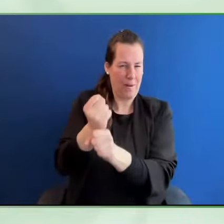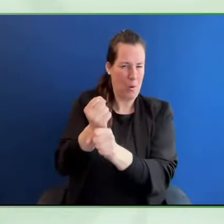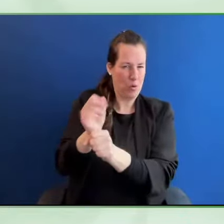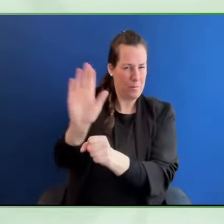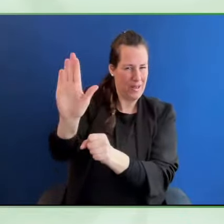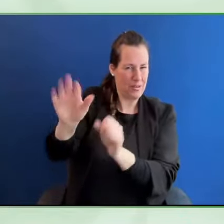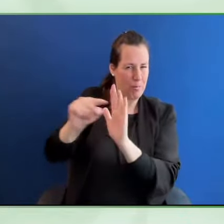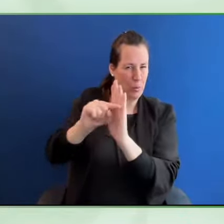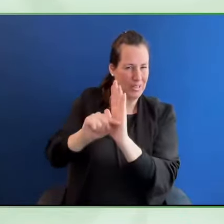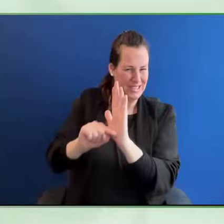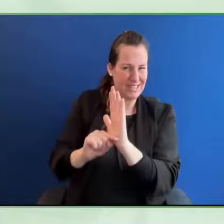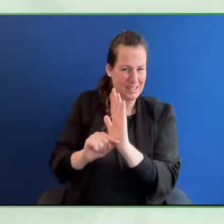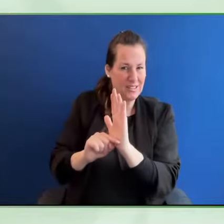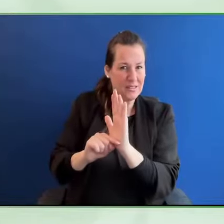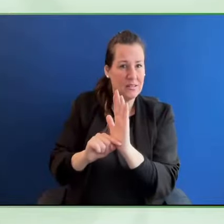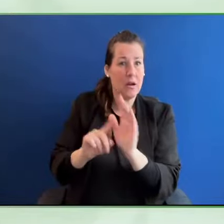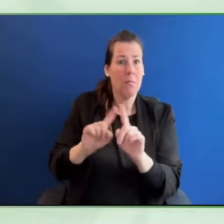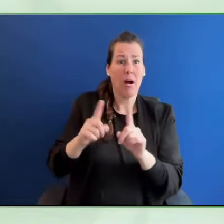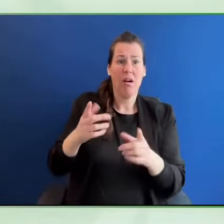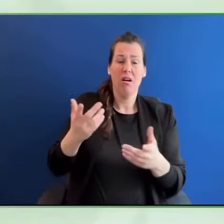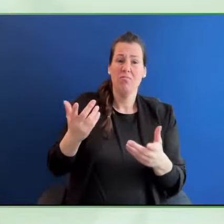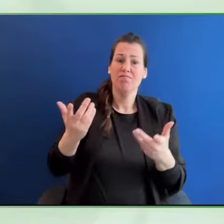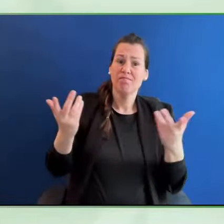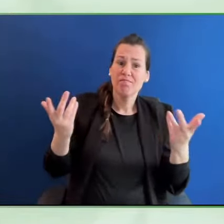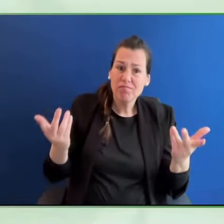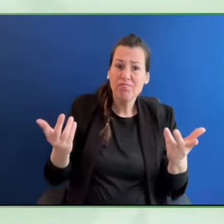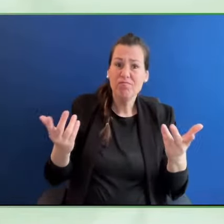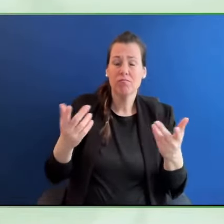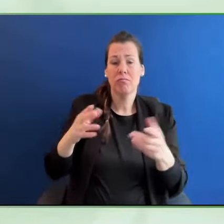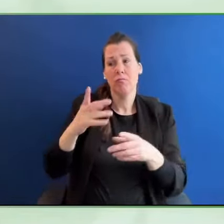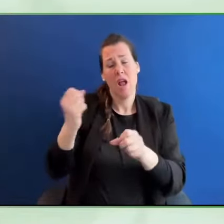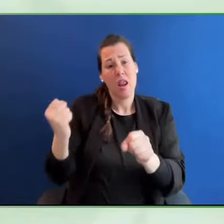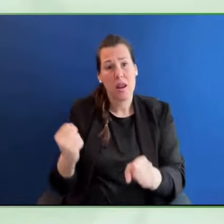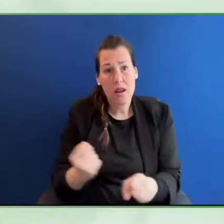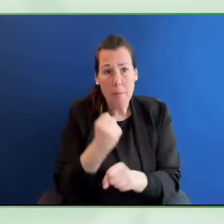And showcasing at national level how it can be done, and initiating a discussion.